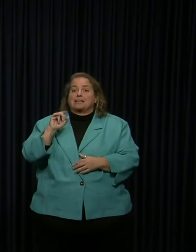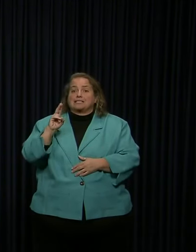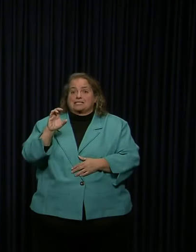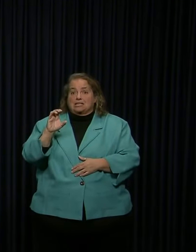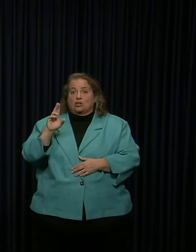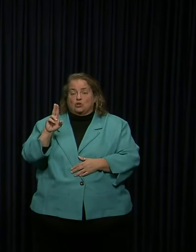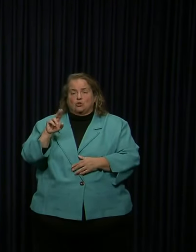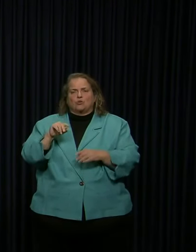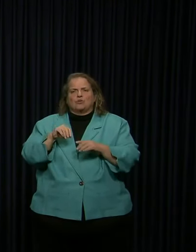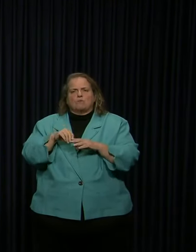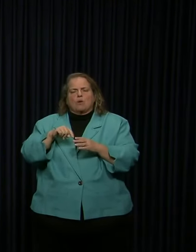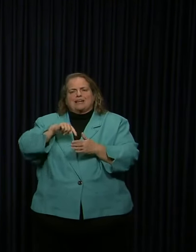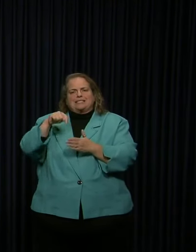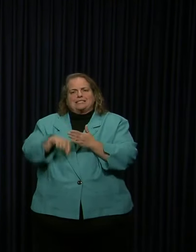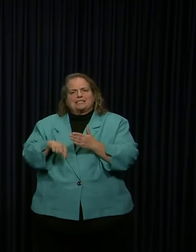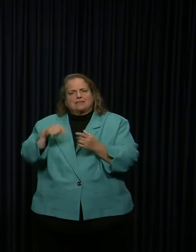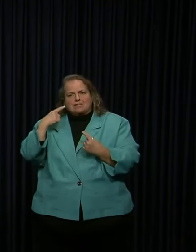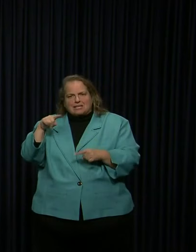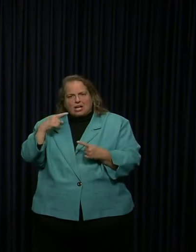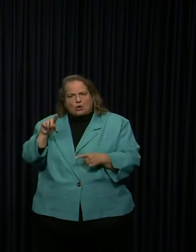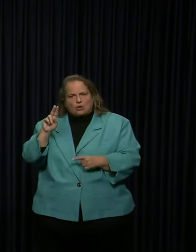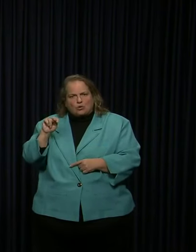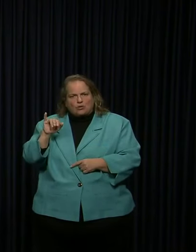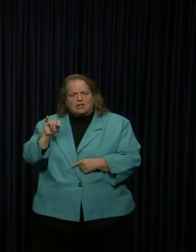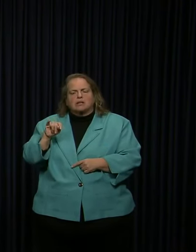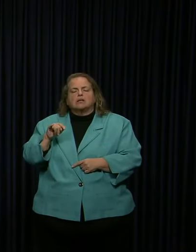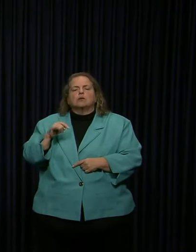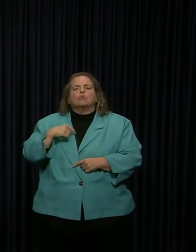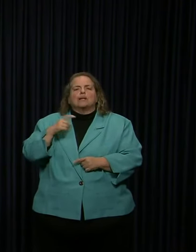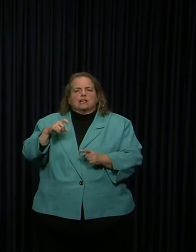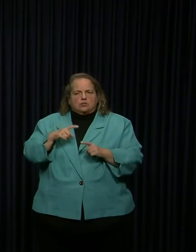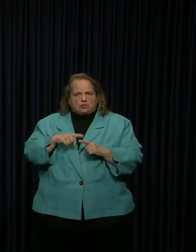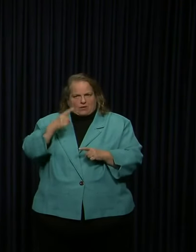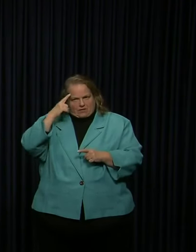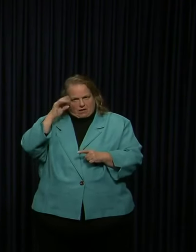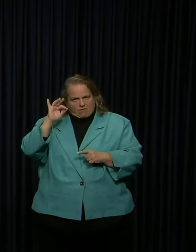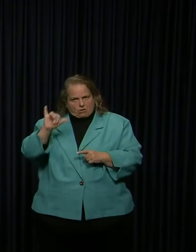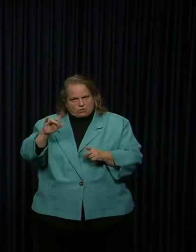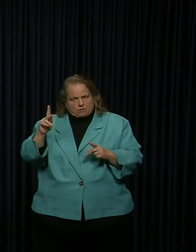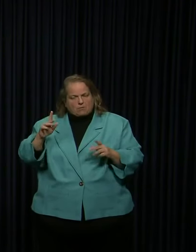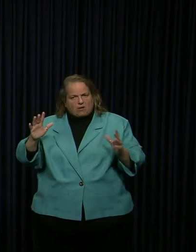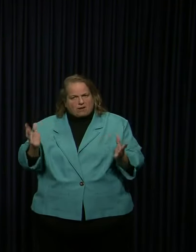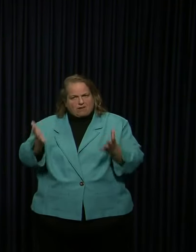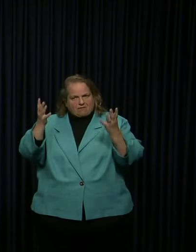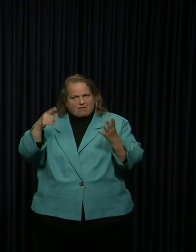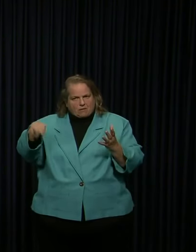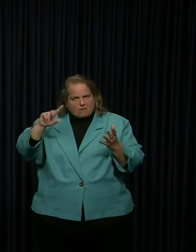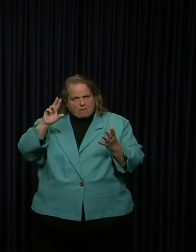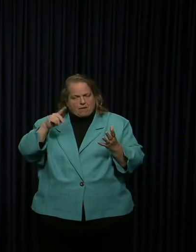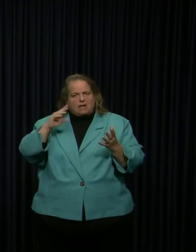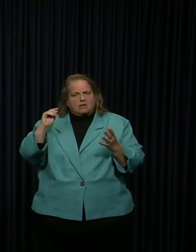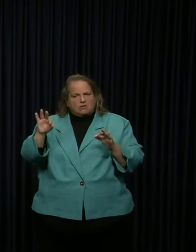RENEWAL, AS THOSE PEOPLE'S SPIRITS MOVE FROM THEIR BODY TO A BETTER PLACE.